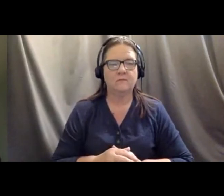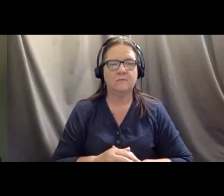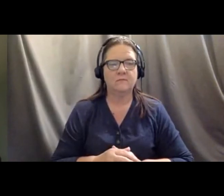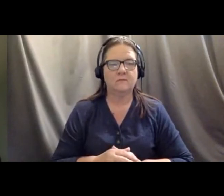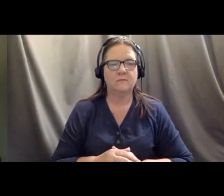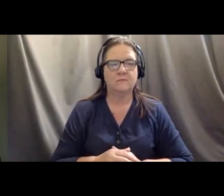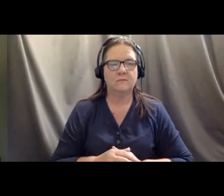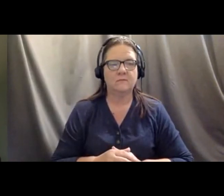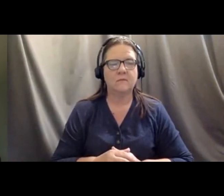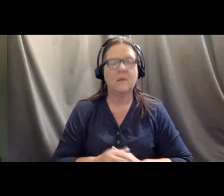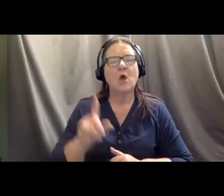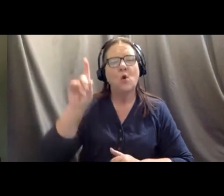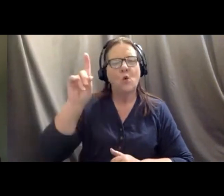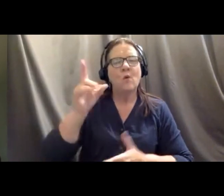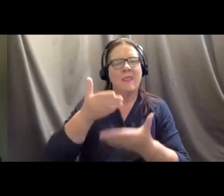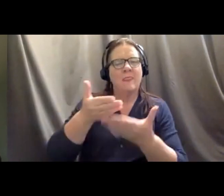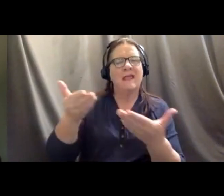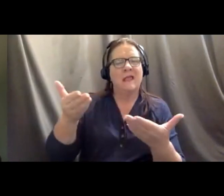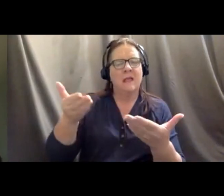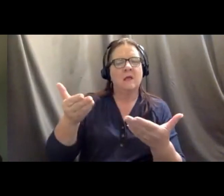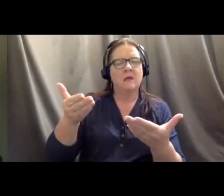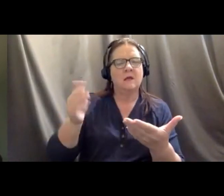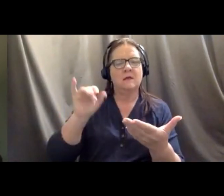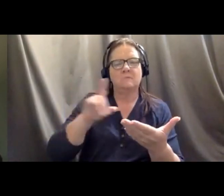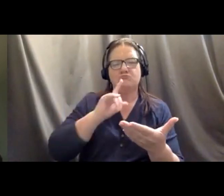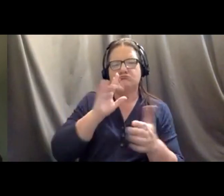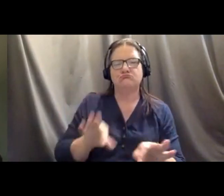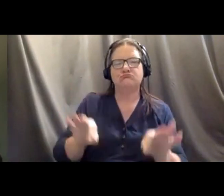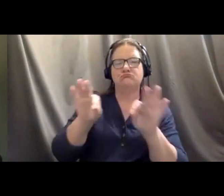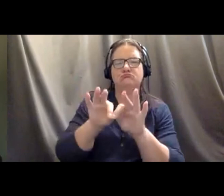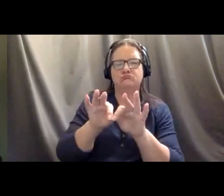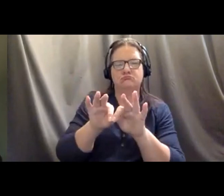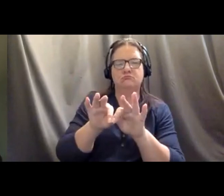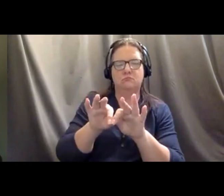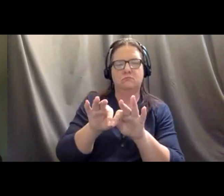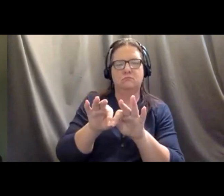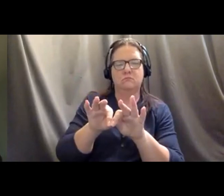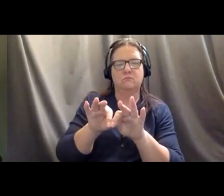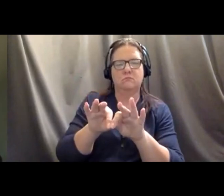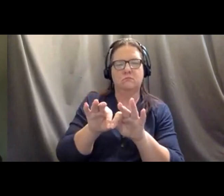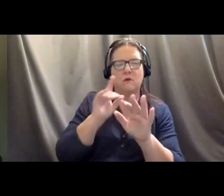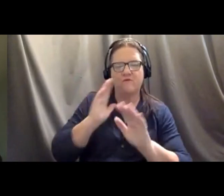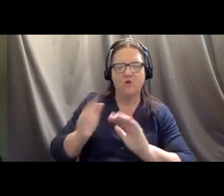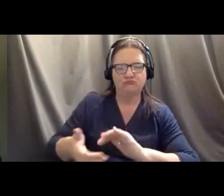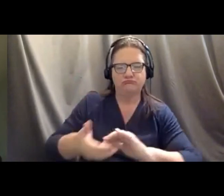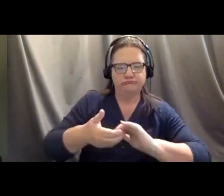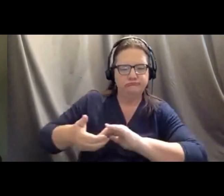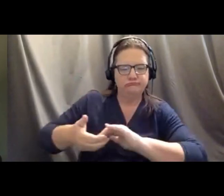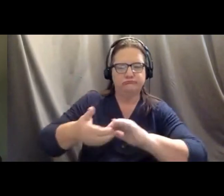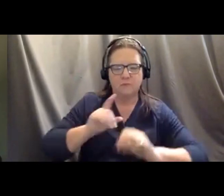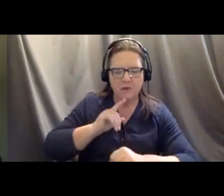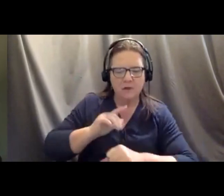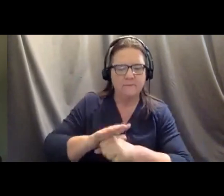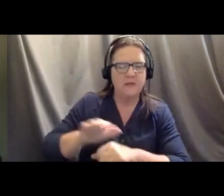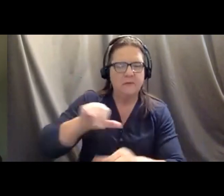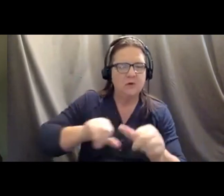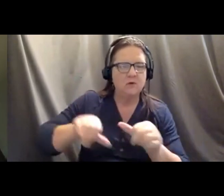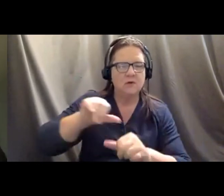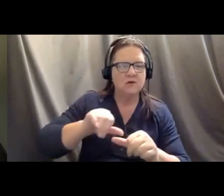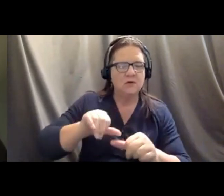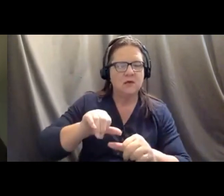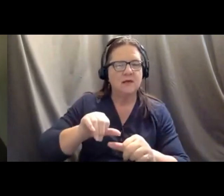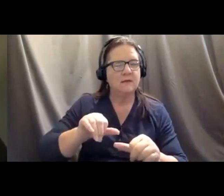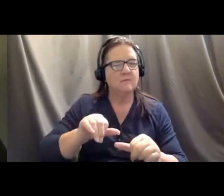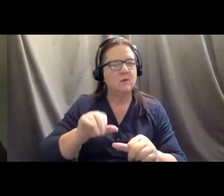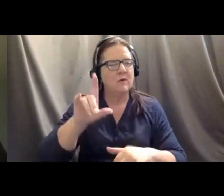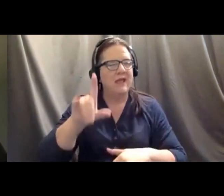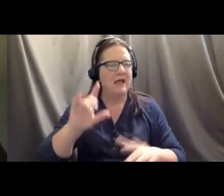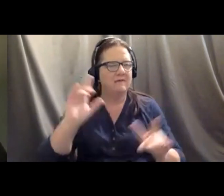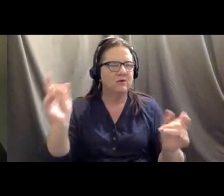I think one thing that is important in collaboration, the commitment is celebrating